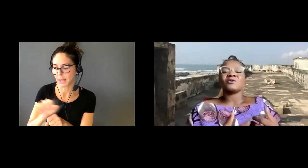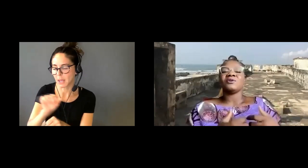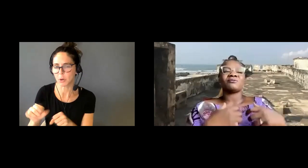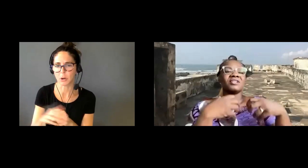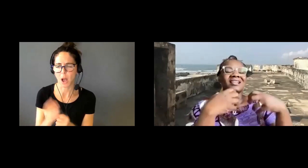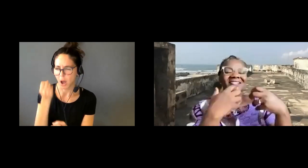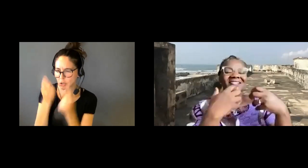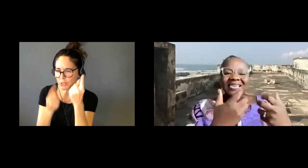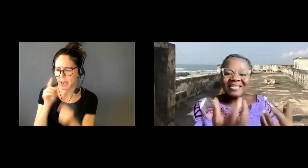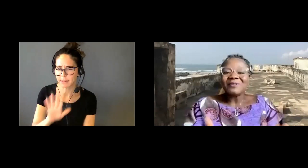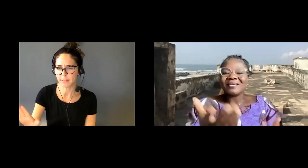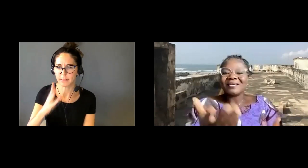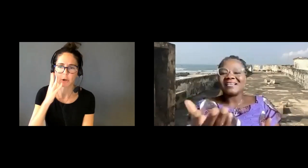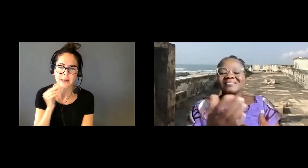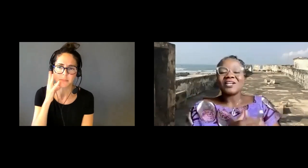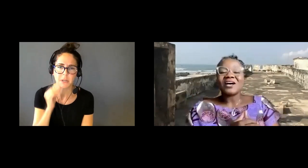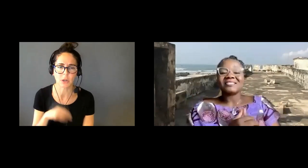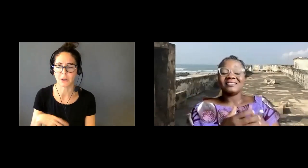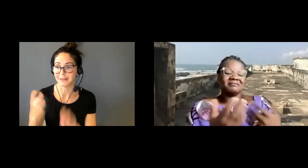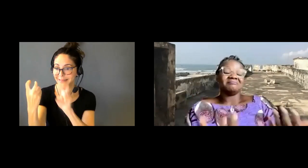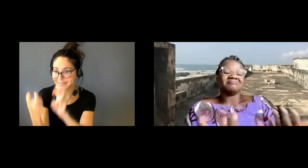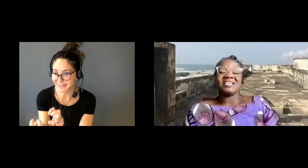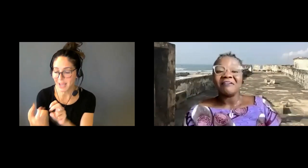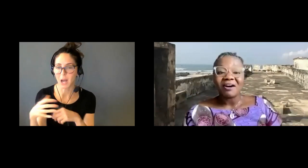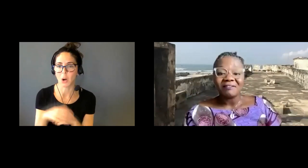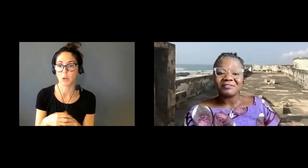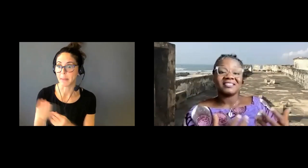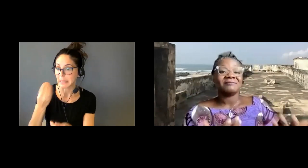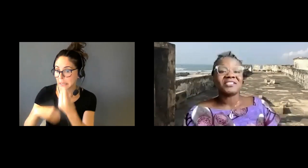they are going through, and not eat with them, as Claude says, but let's have coffee, let's have